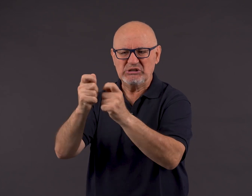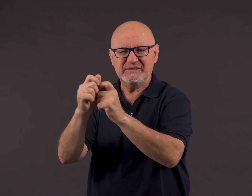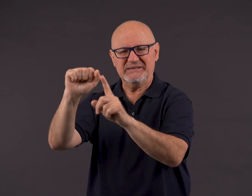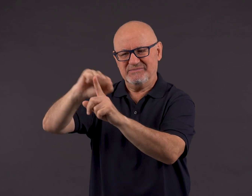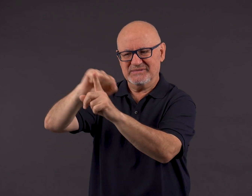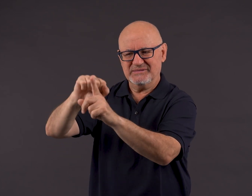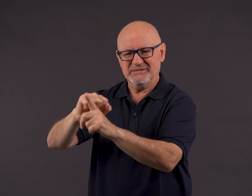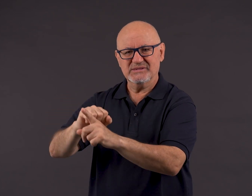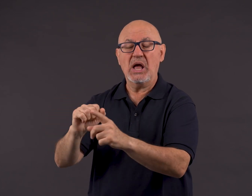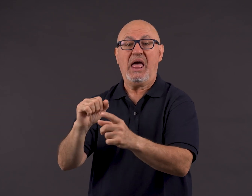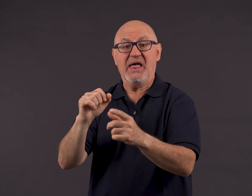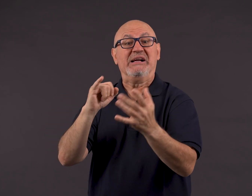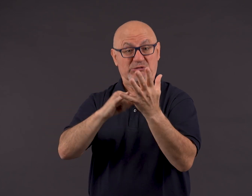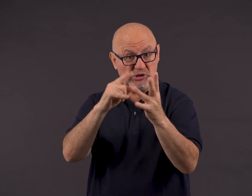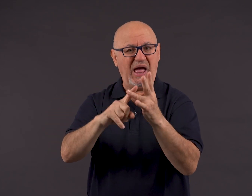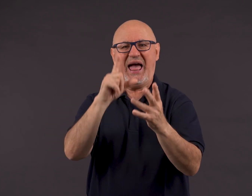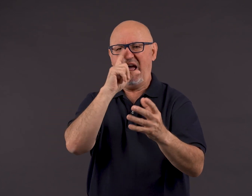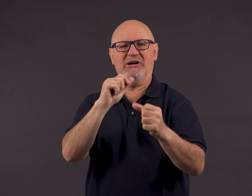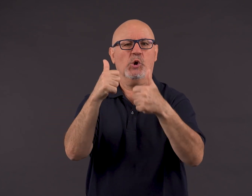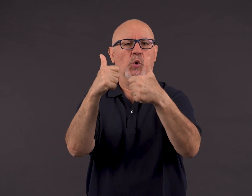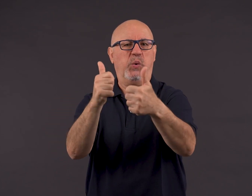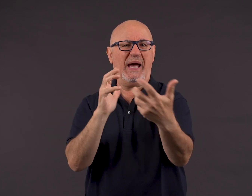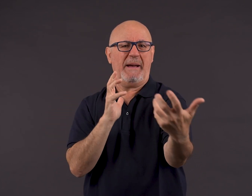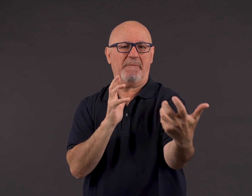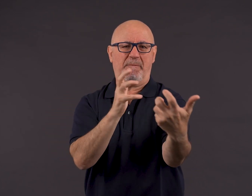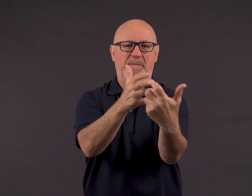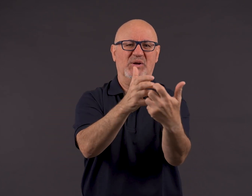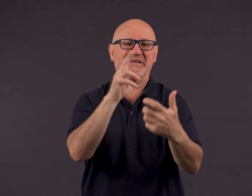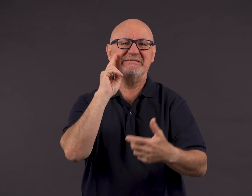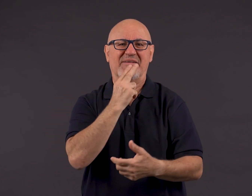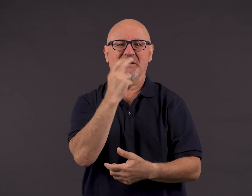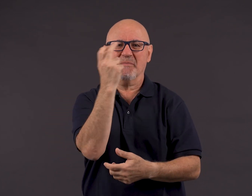their documents so that they better match the needs of the Deafblind community